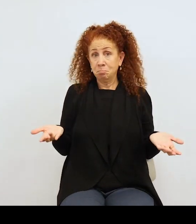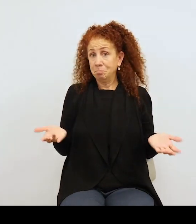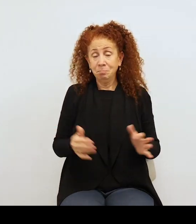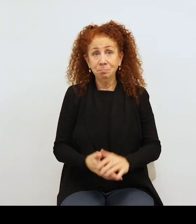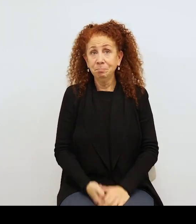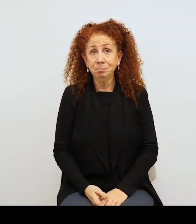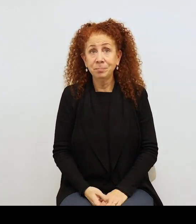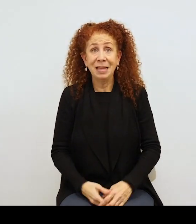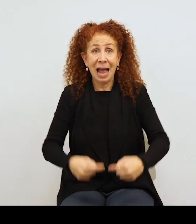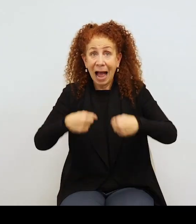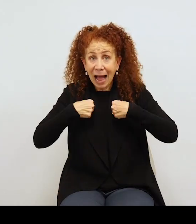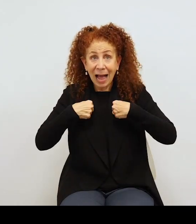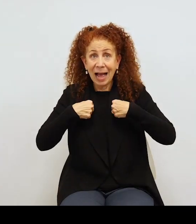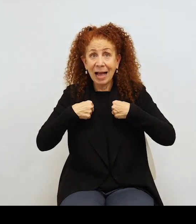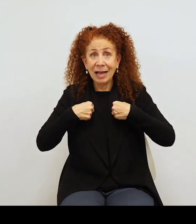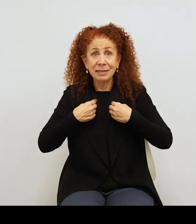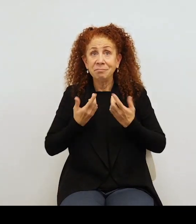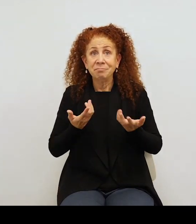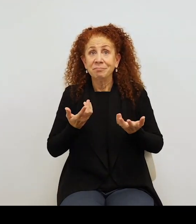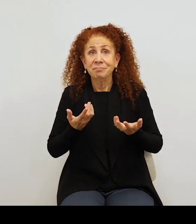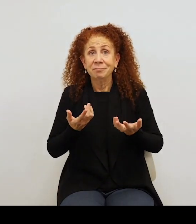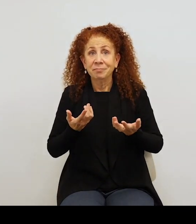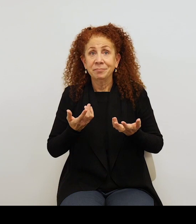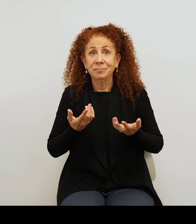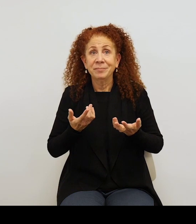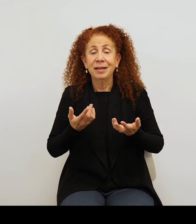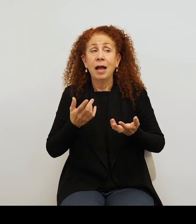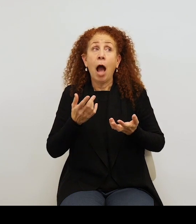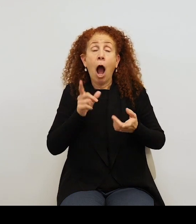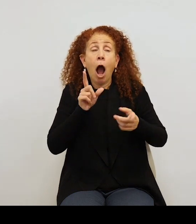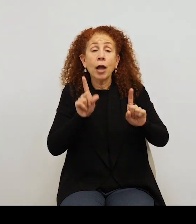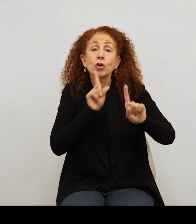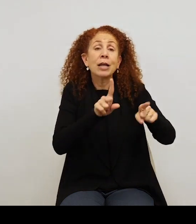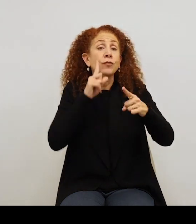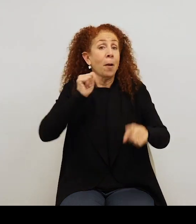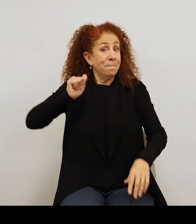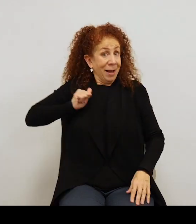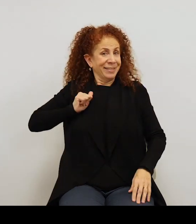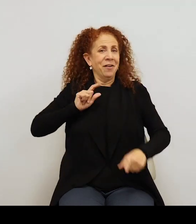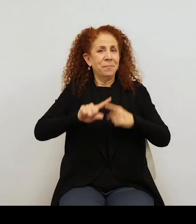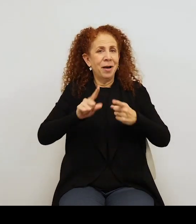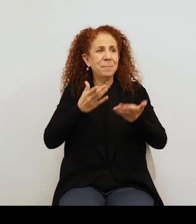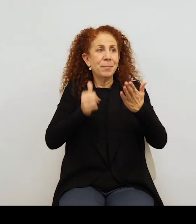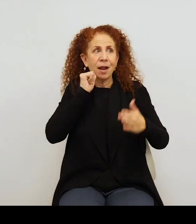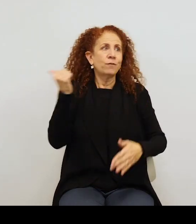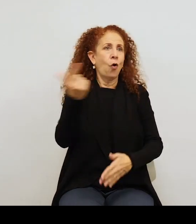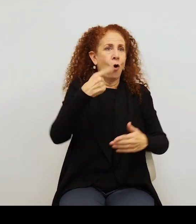I wouldn't-- I think I can maybe answer this for myself, but maybe not for all of us, right?